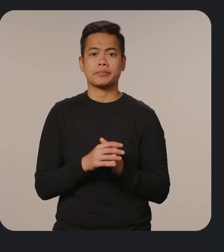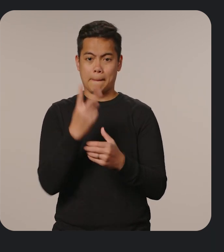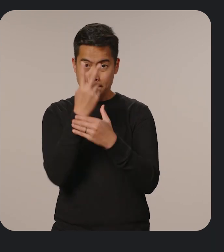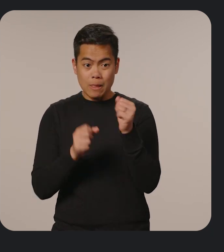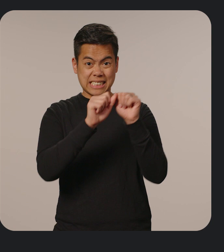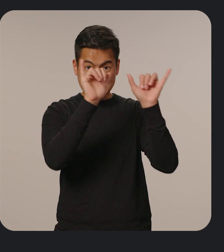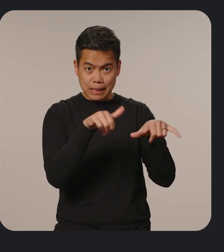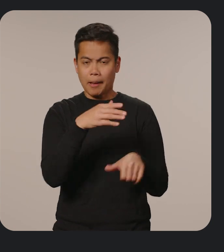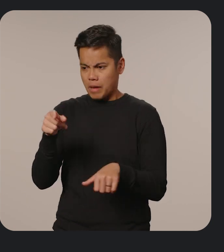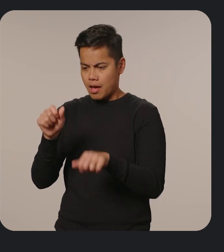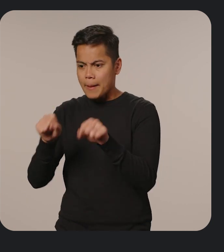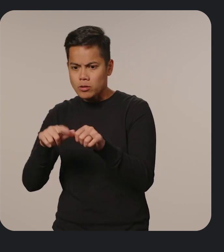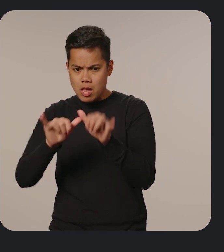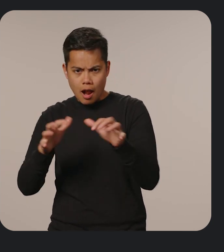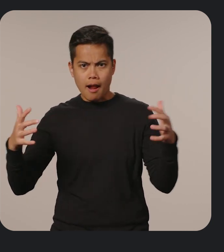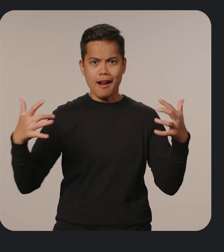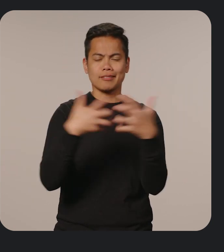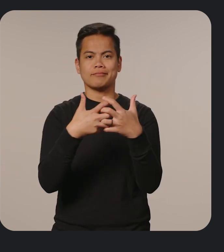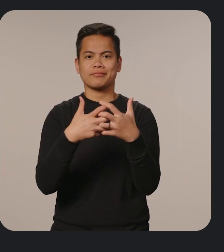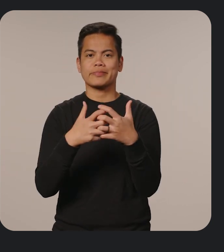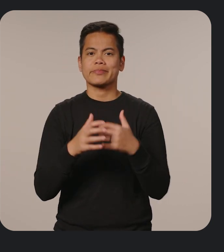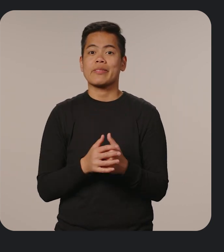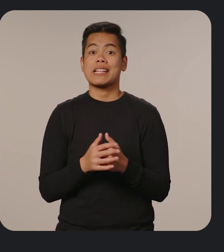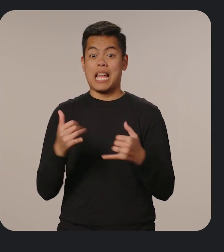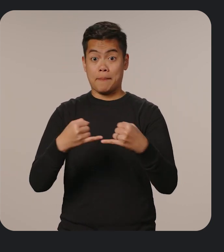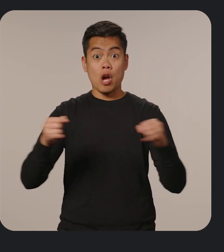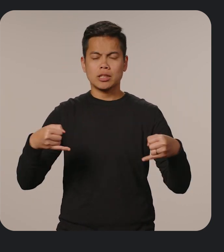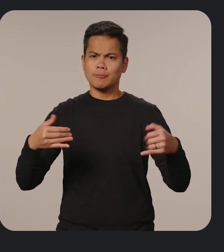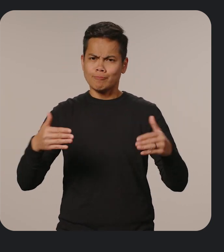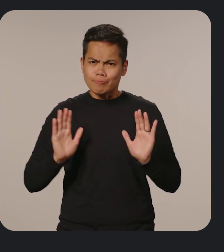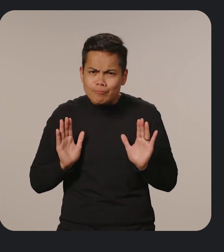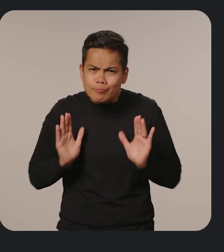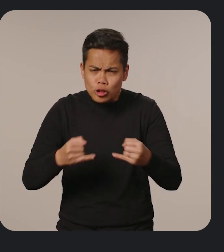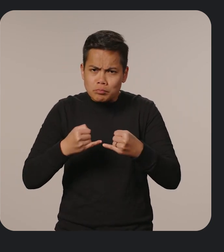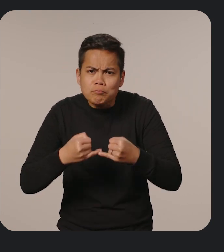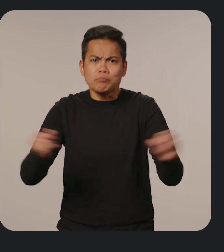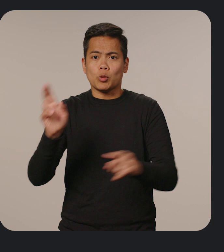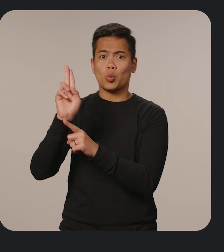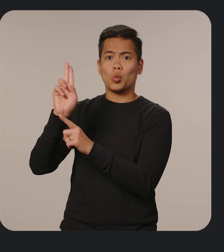to see if these polarities could coexist in the same screen, even. It's a way of giving more flexibility